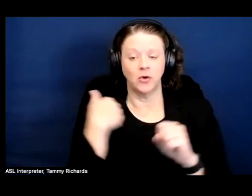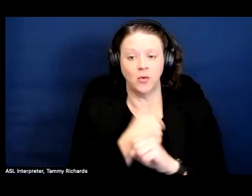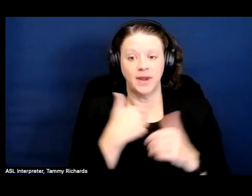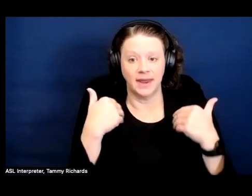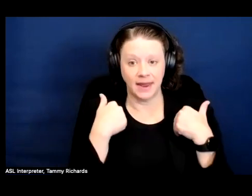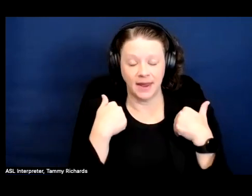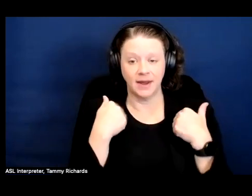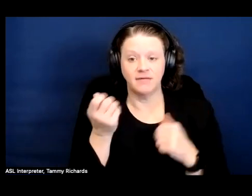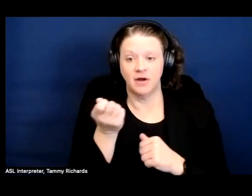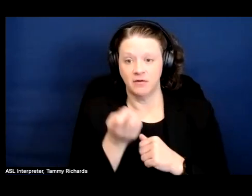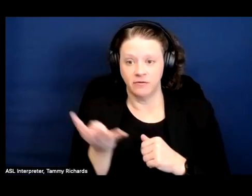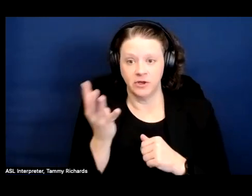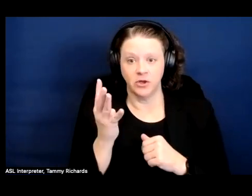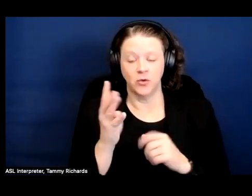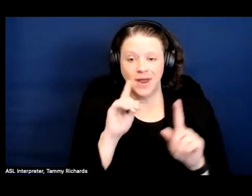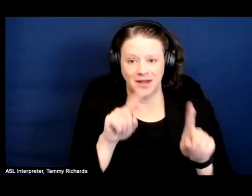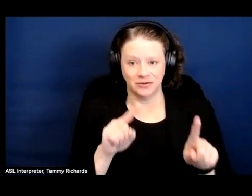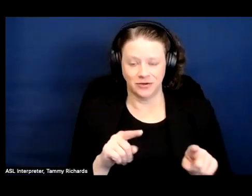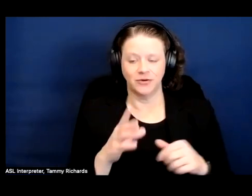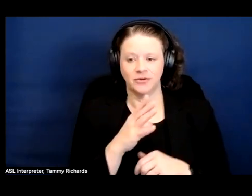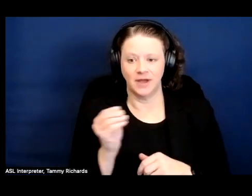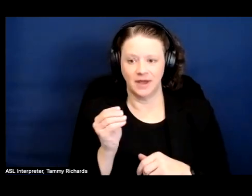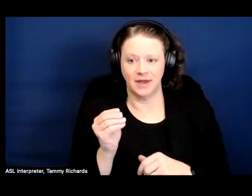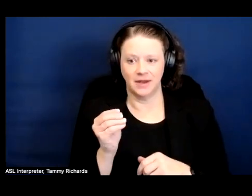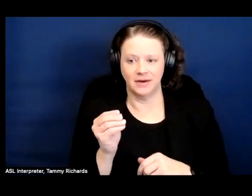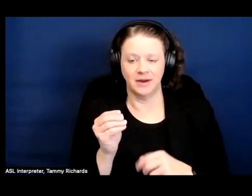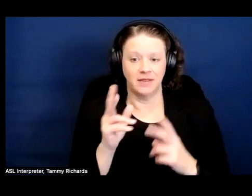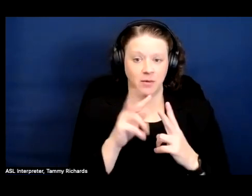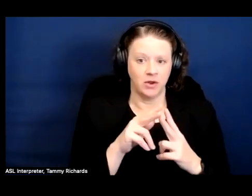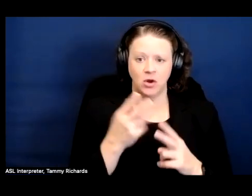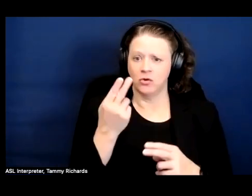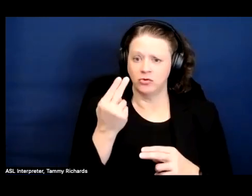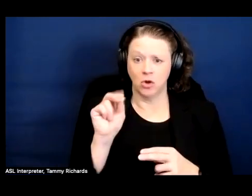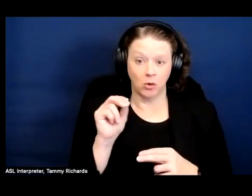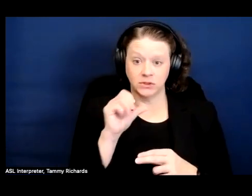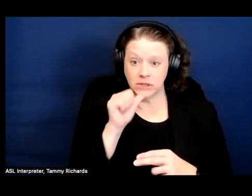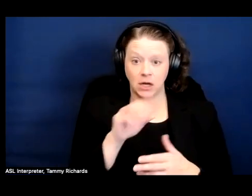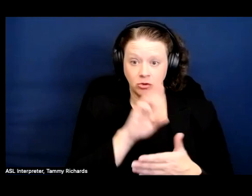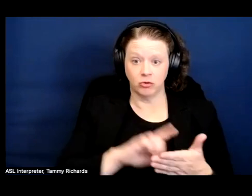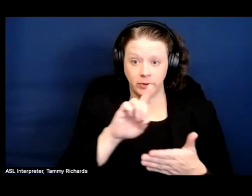And I imagine most assistance programs, there's a time limit on, you get the voucher